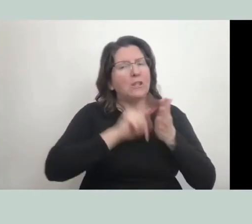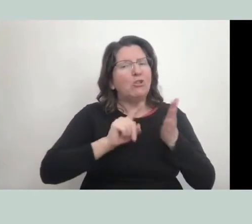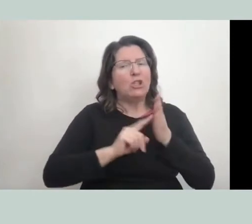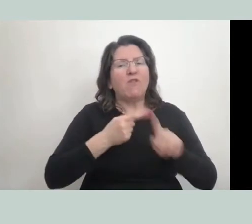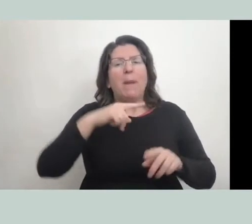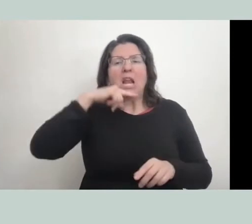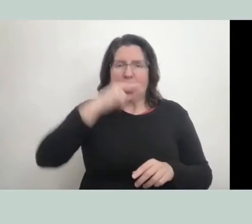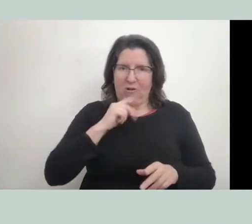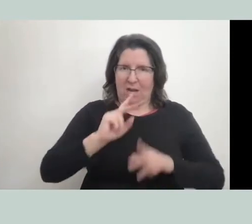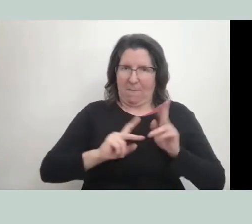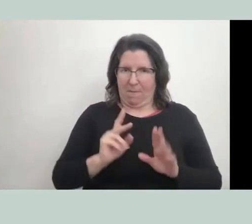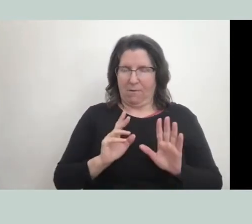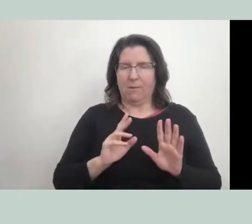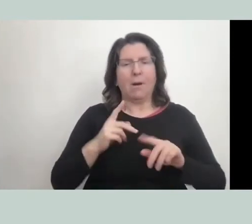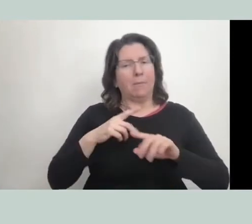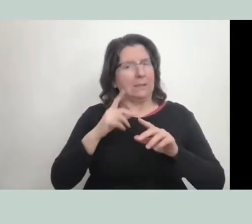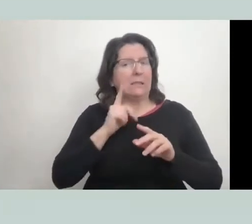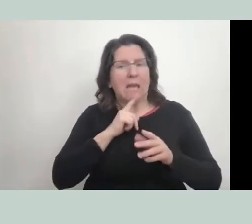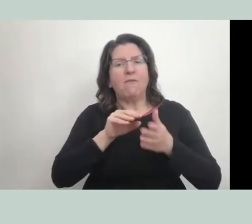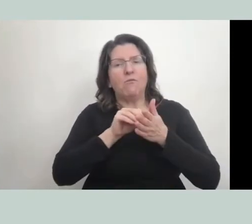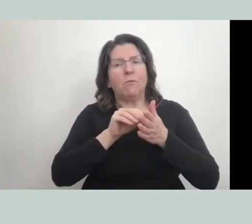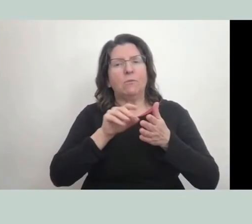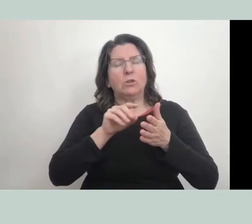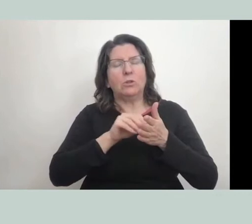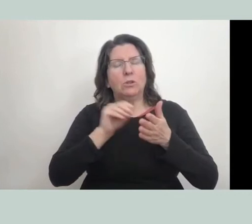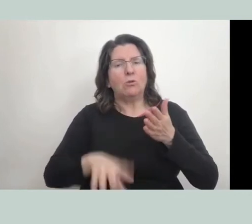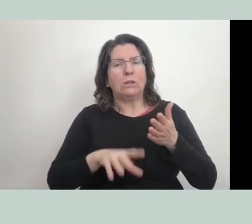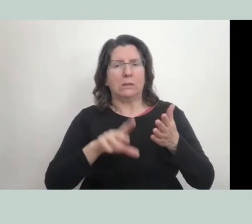Of course all the research is based on strategies used in the hearing population.